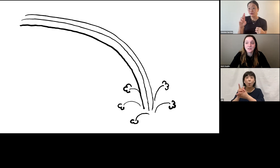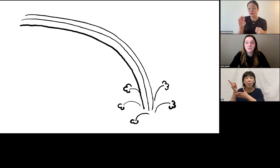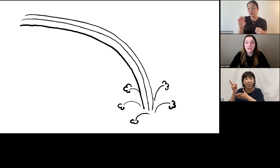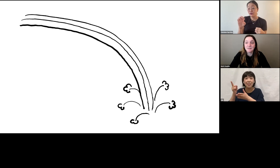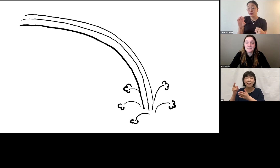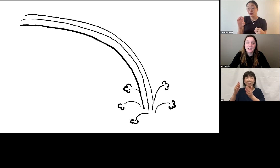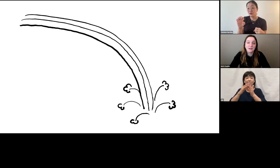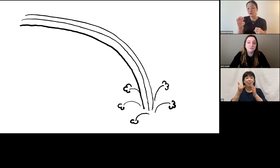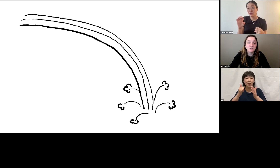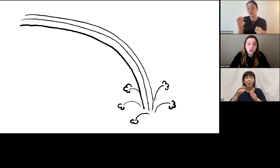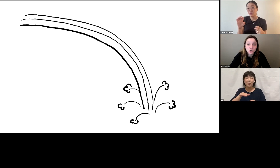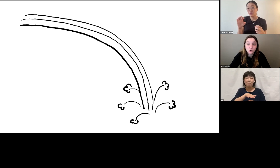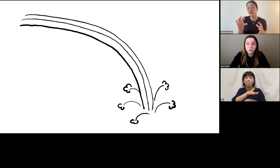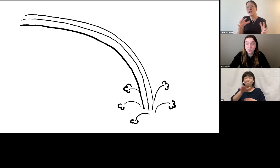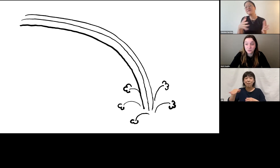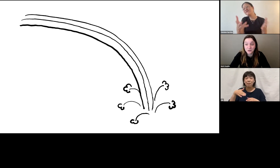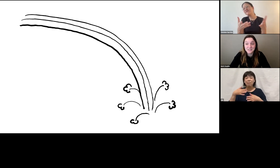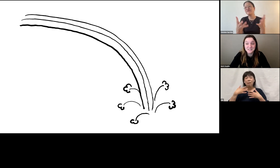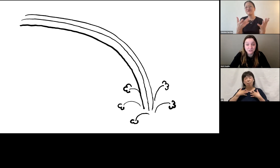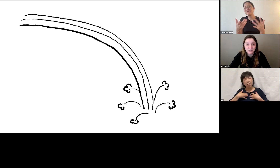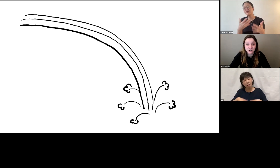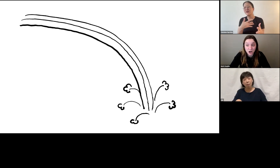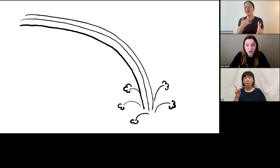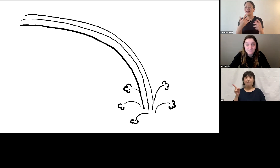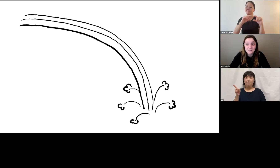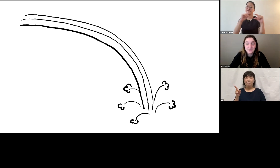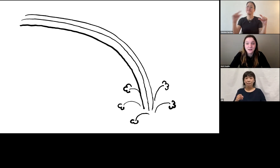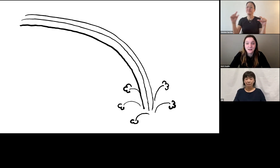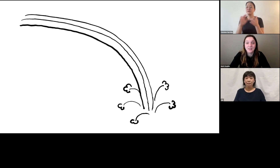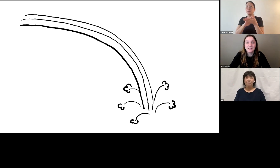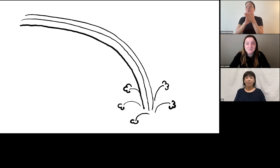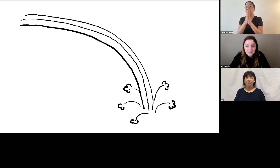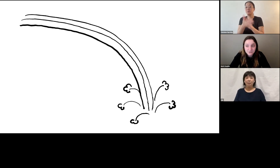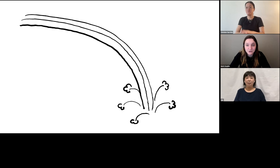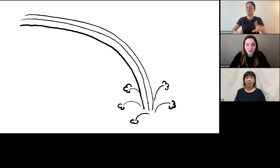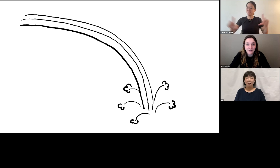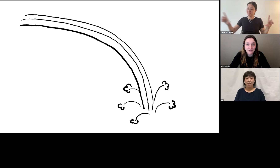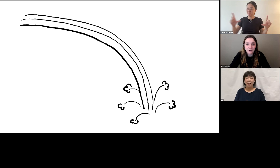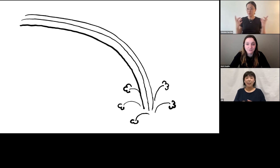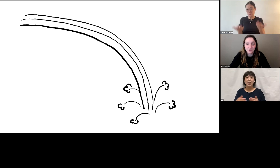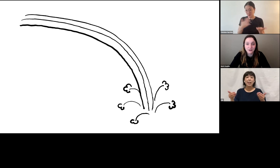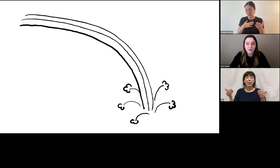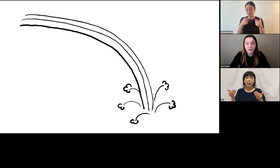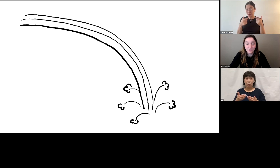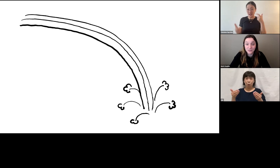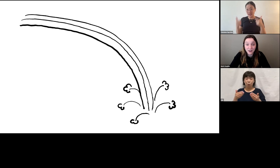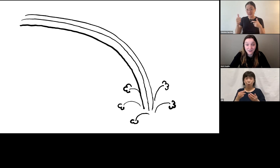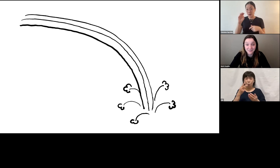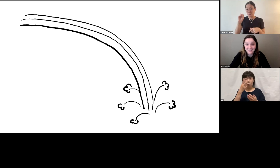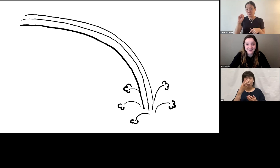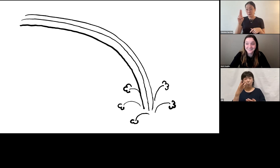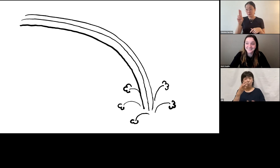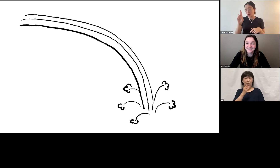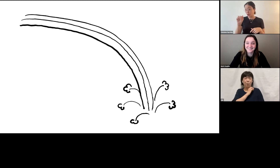They have to have two or three different jobs and they still don't have enough healthcare?